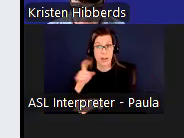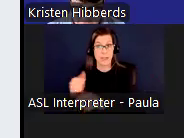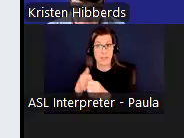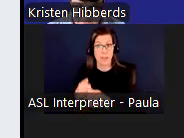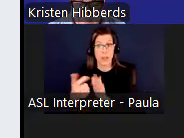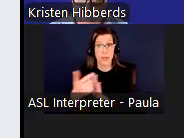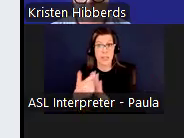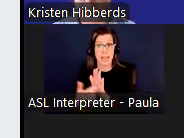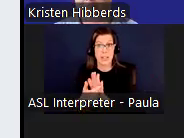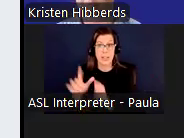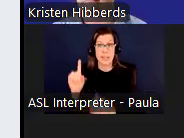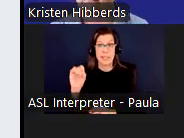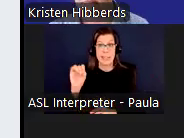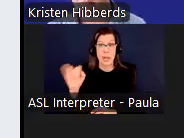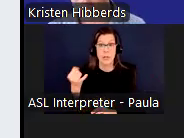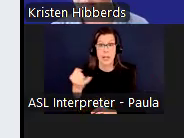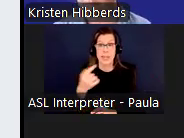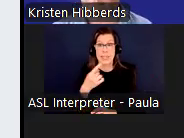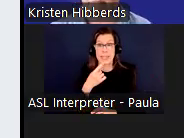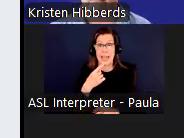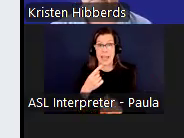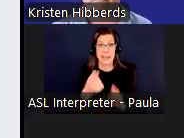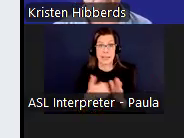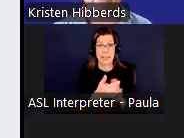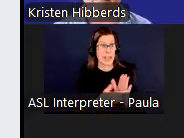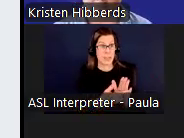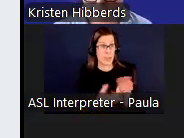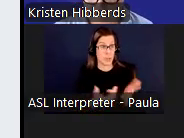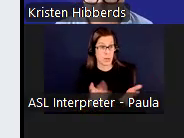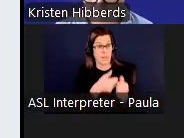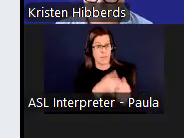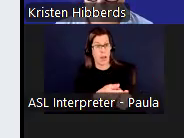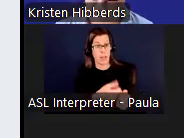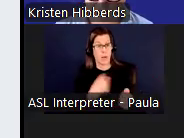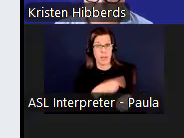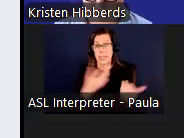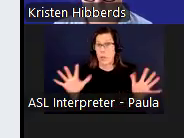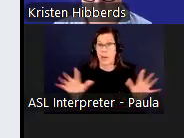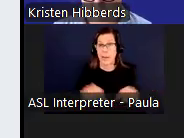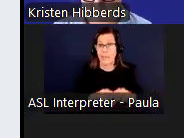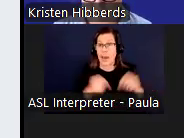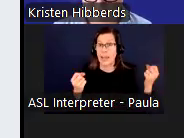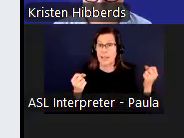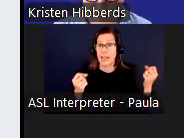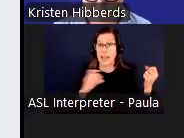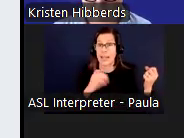If DOJ is telling us the statute does not back this up, we certainly do not want to be in violation of our Oregon State statutes.